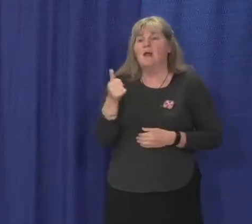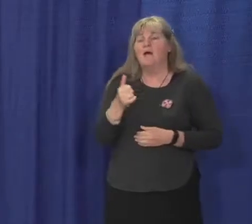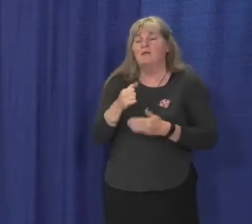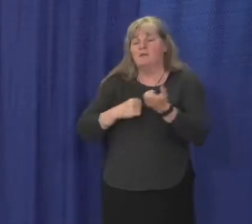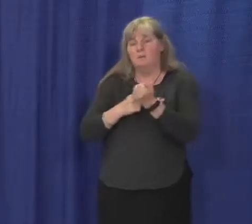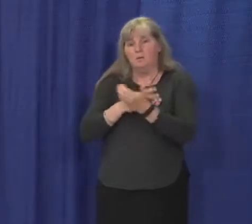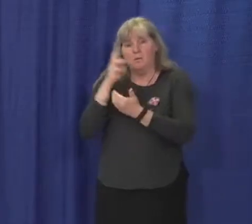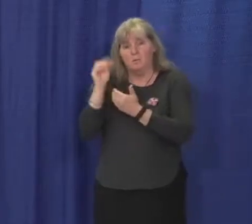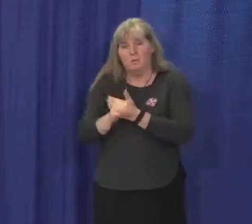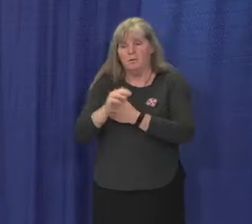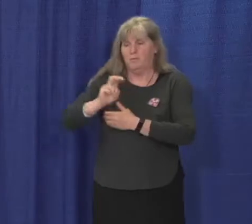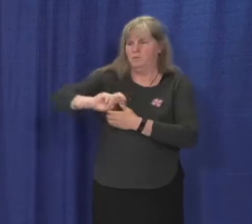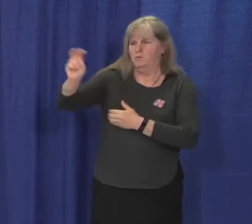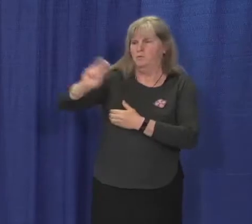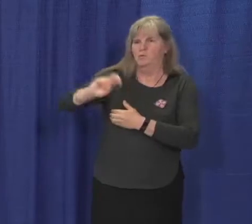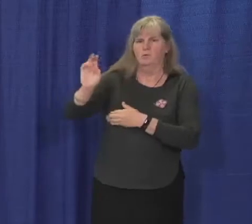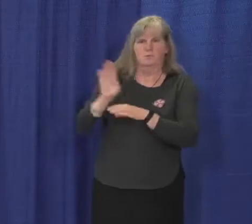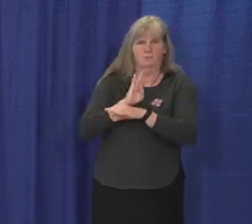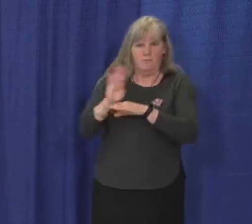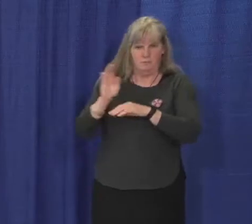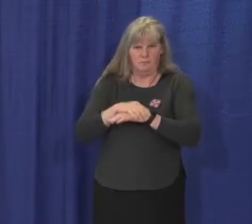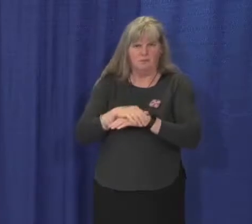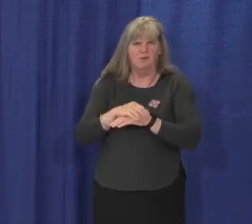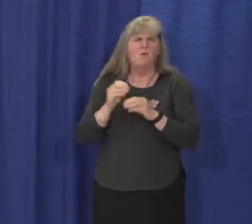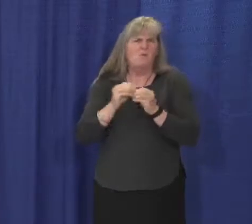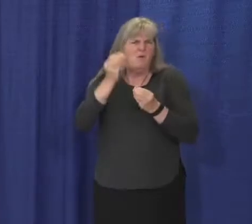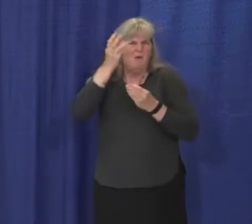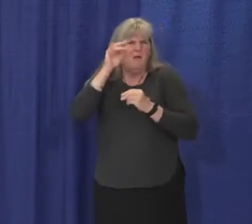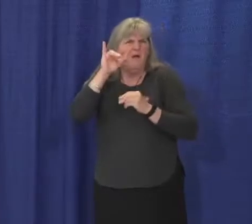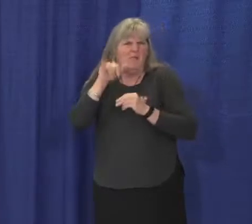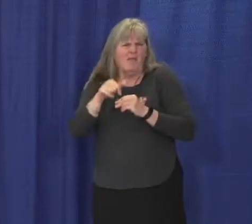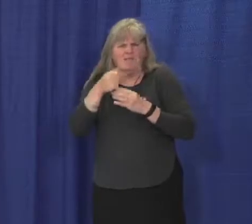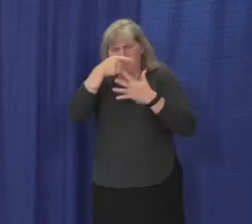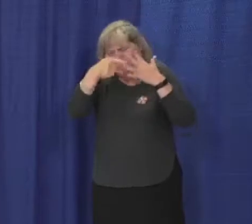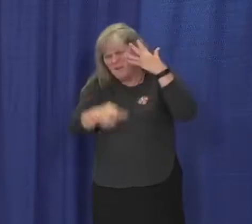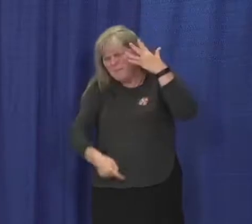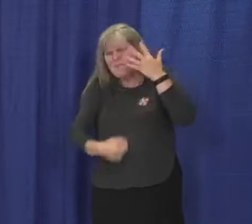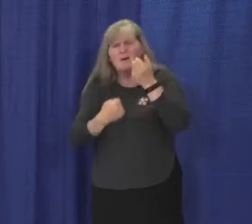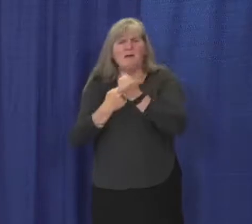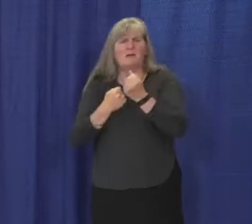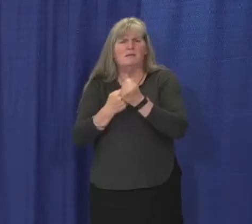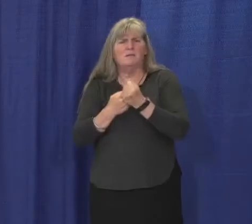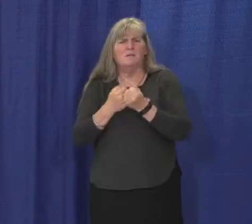There was also other relief programs for the tourism industry. You can learn more information